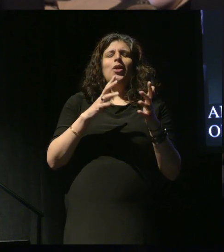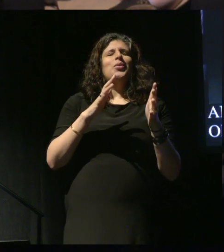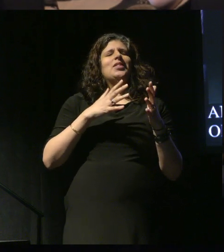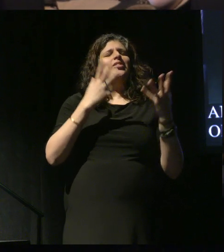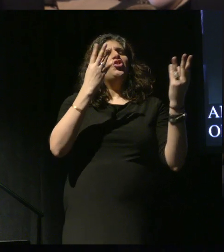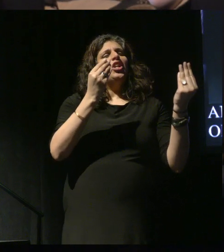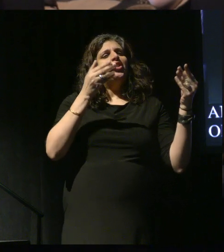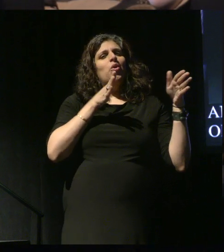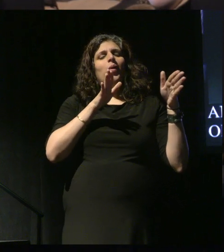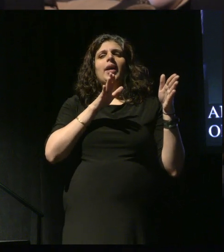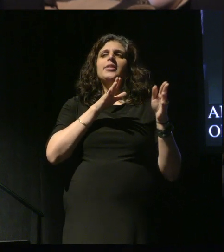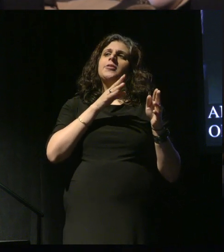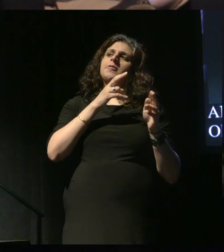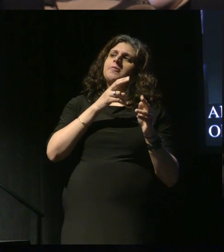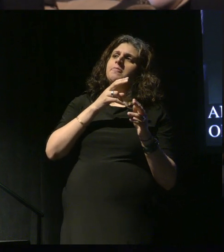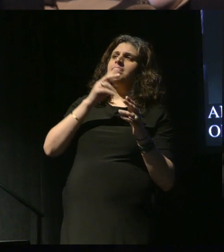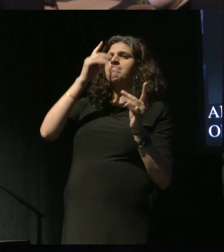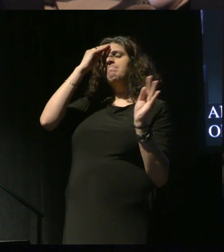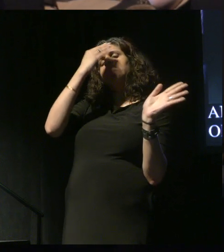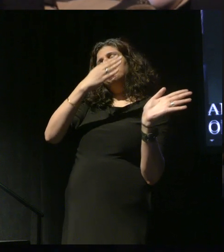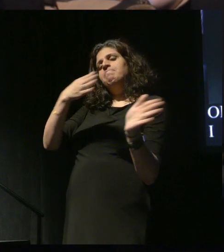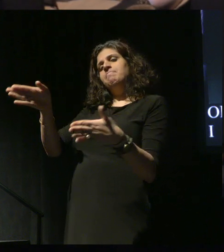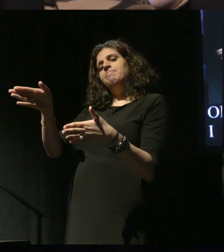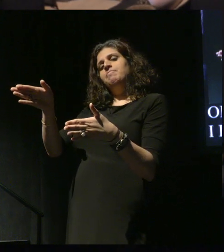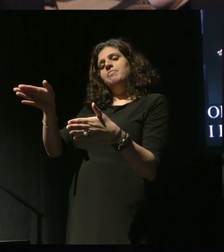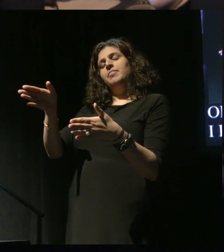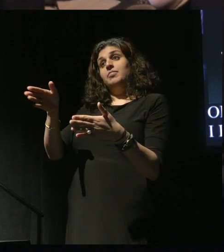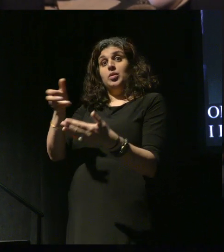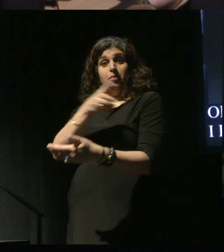really appreciated it. - Mm. And was powerful.